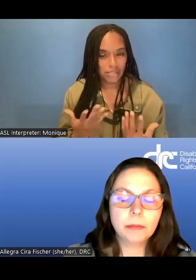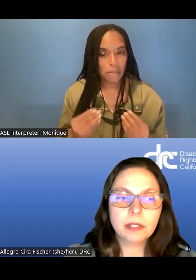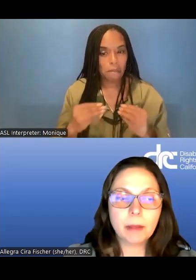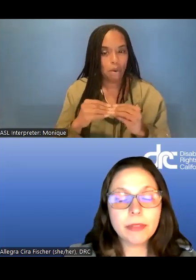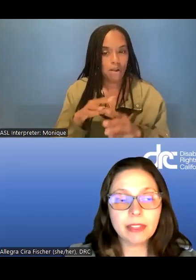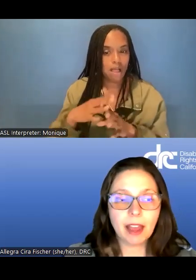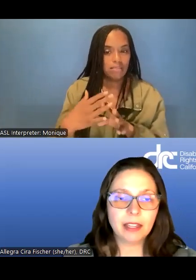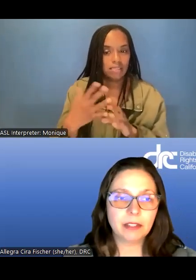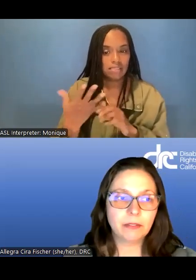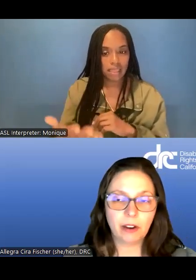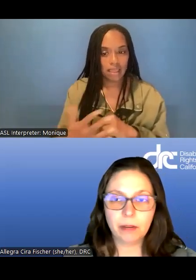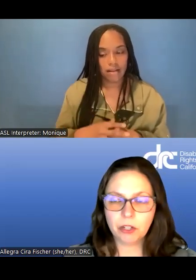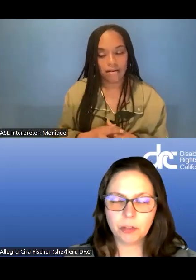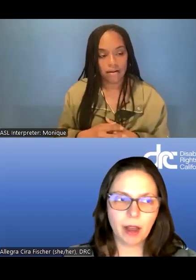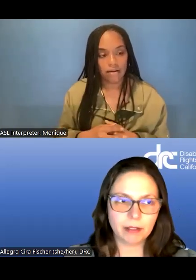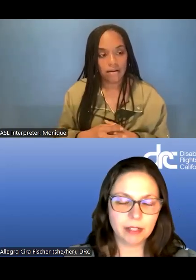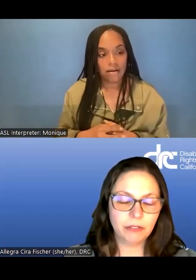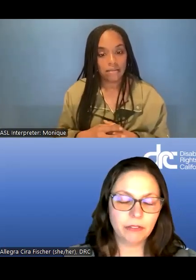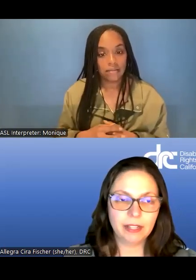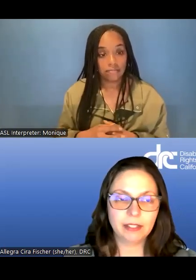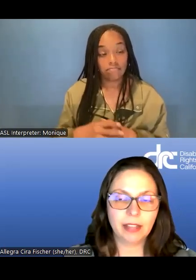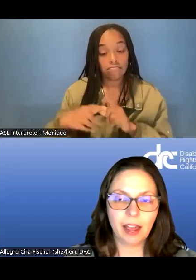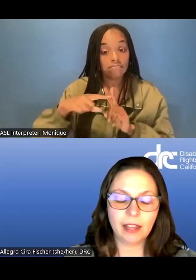Something that is a very much a positive is that,